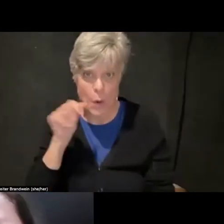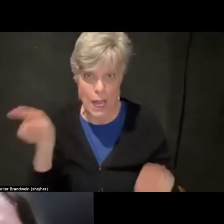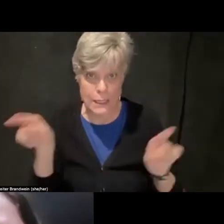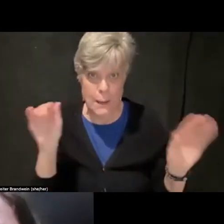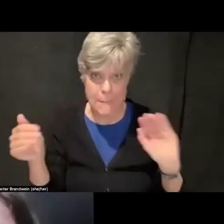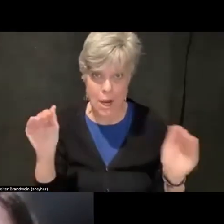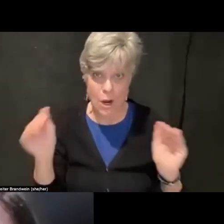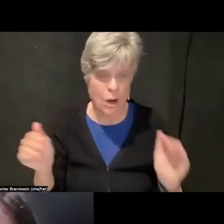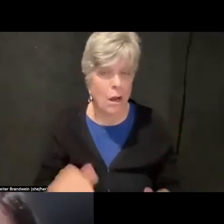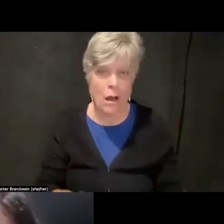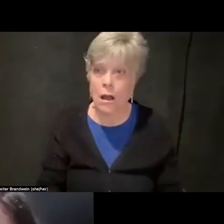And I got a lot of mentorship